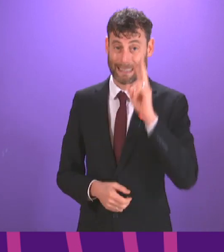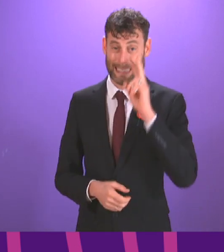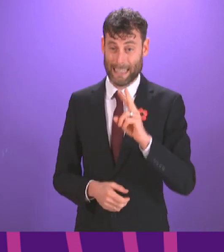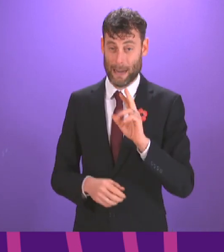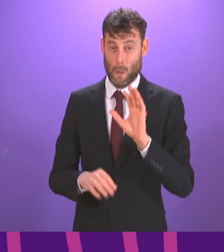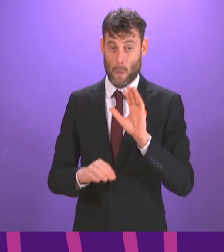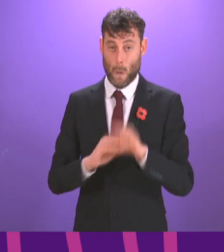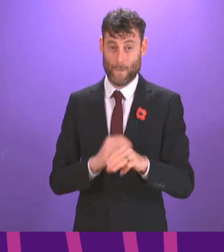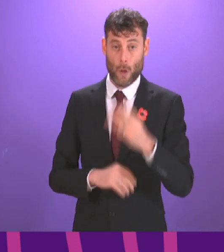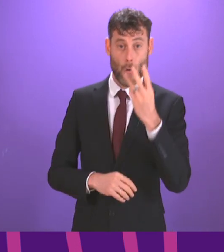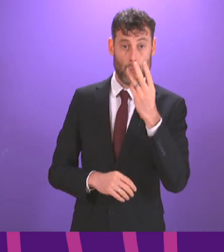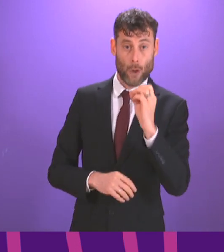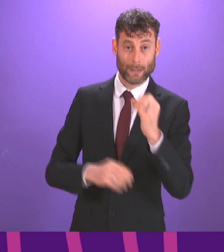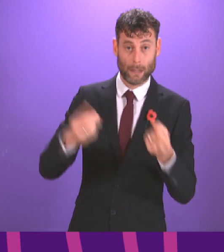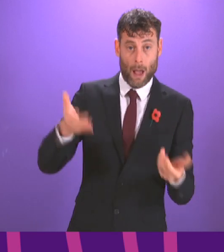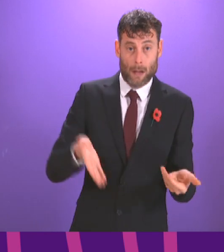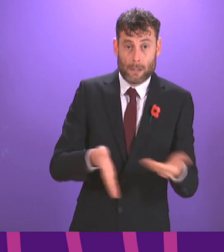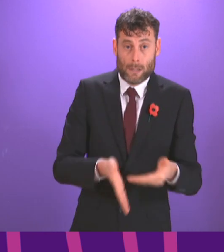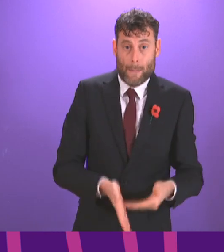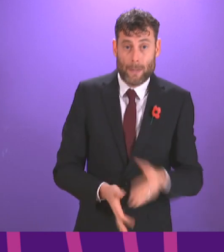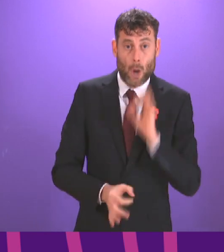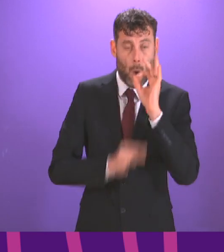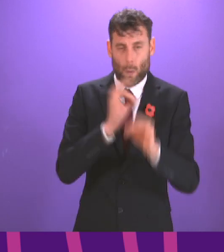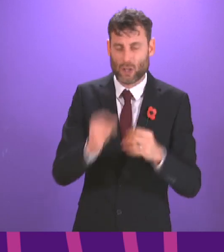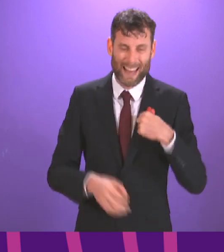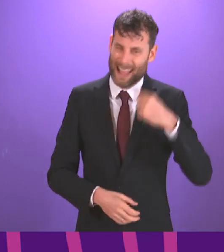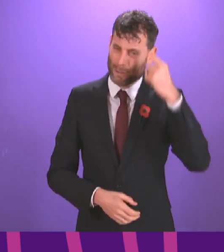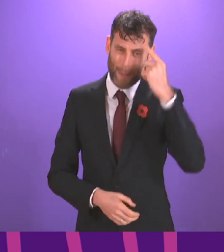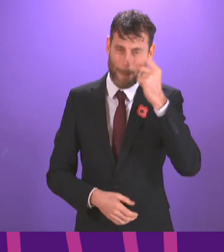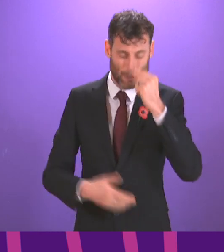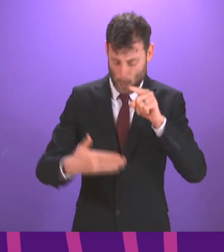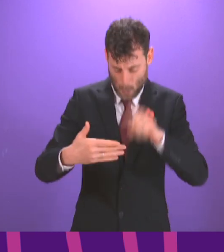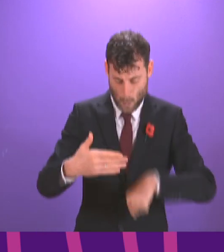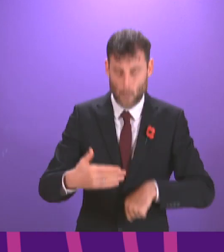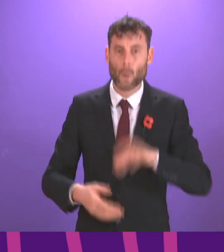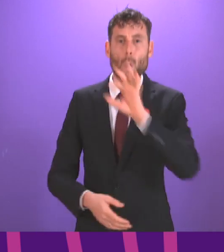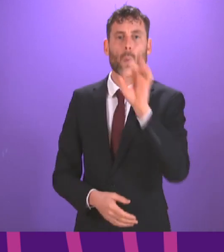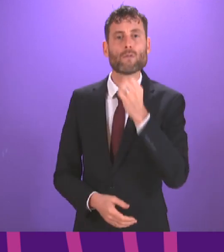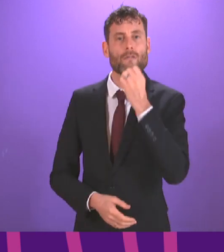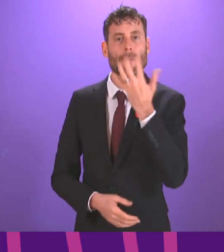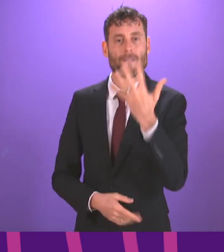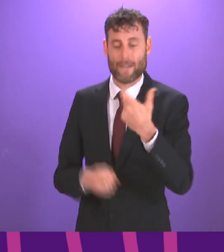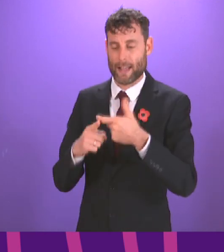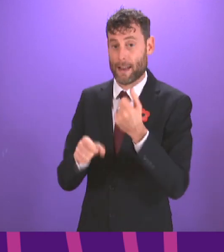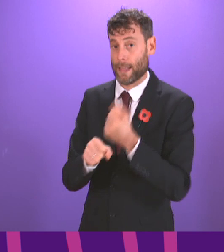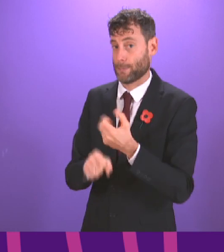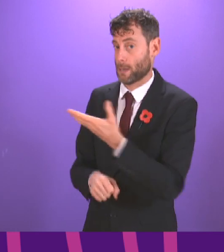fact, there are more than 30. I do not think that we will get through them, but we can try. Child Sexual Exploitation 5. Kenneth Gibson (Cunninghame North) (SNP):